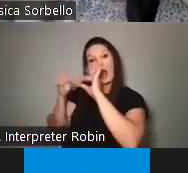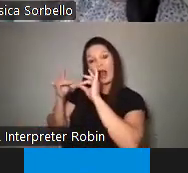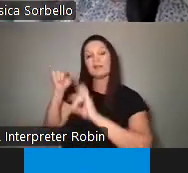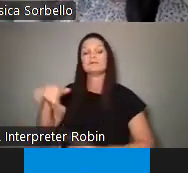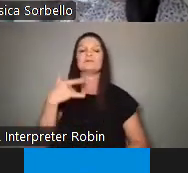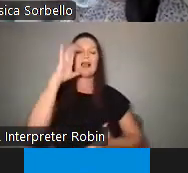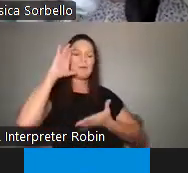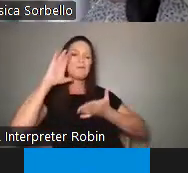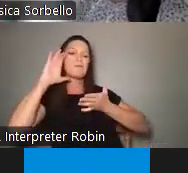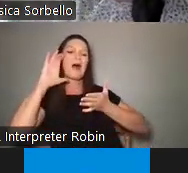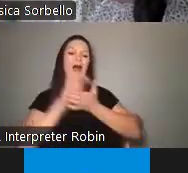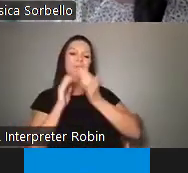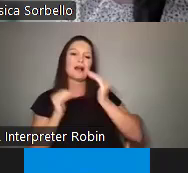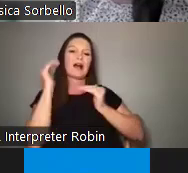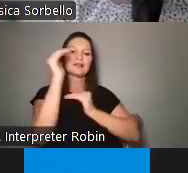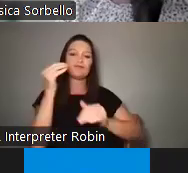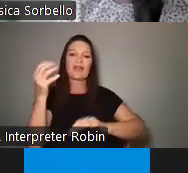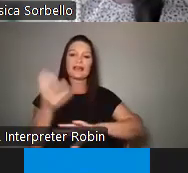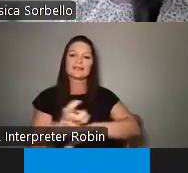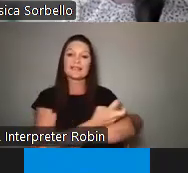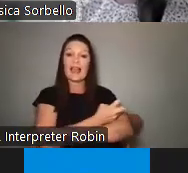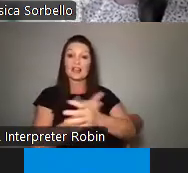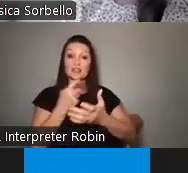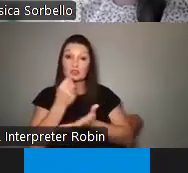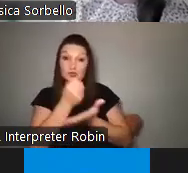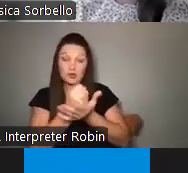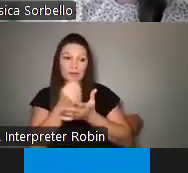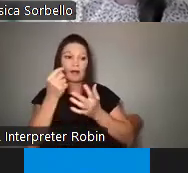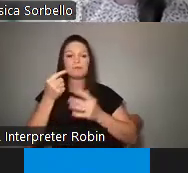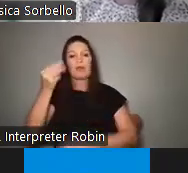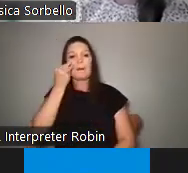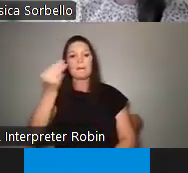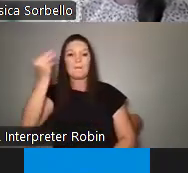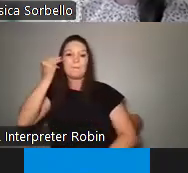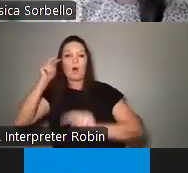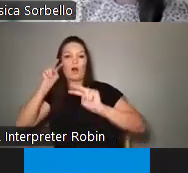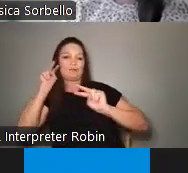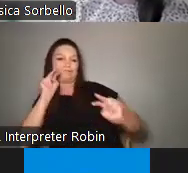essential